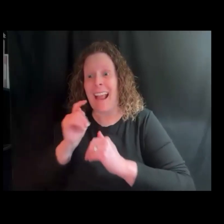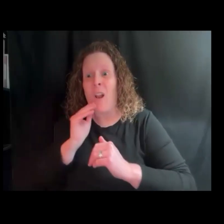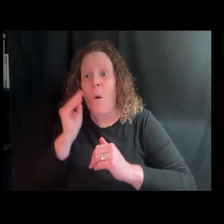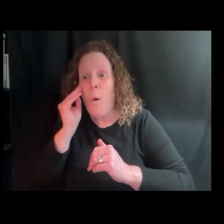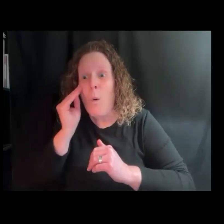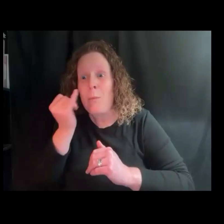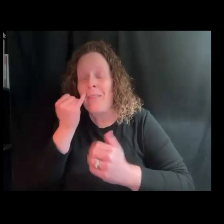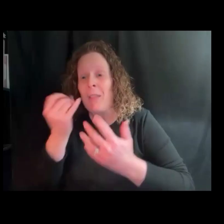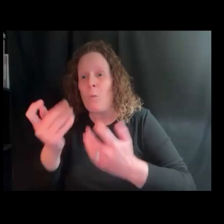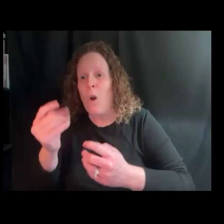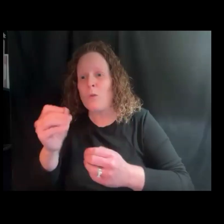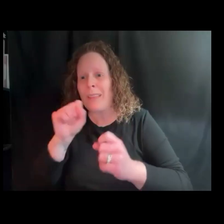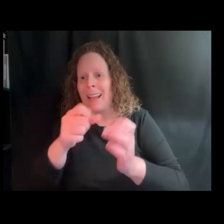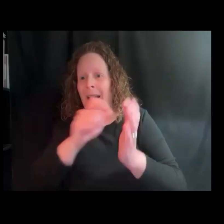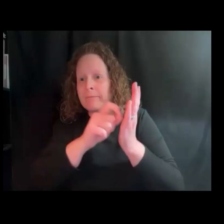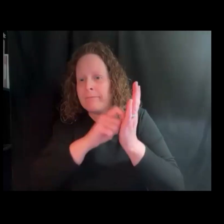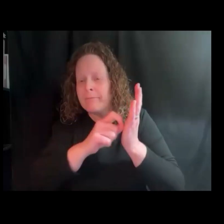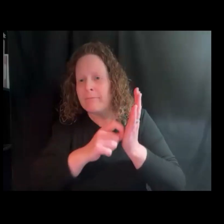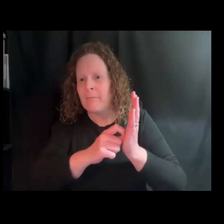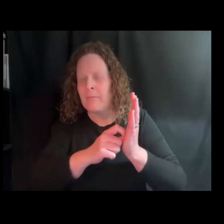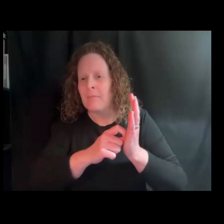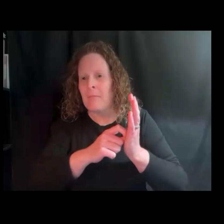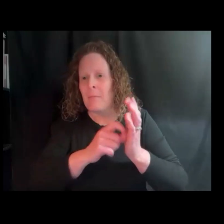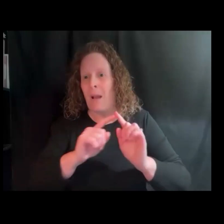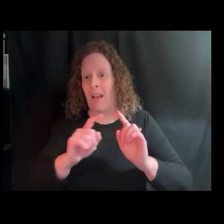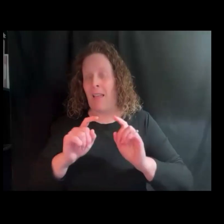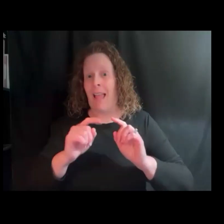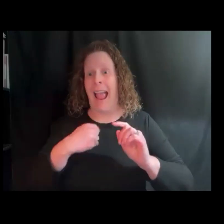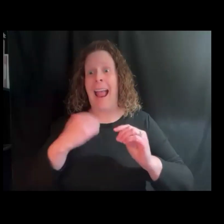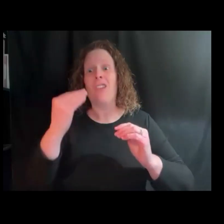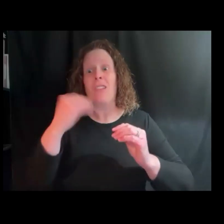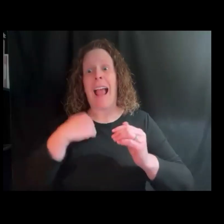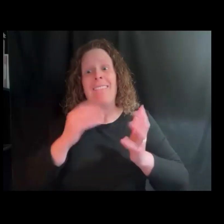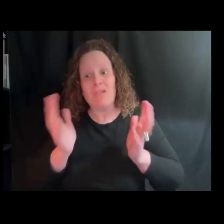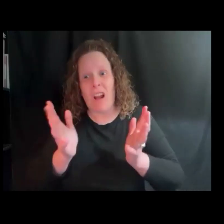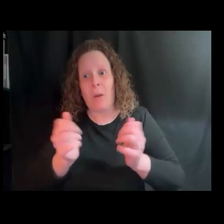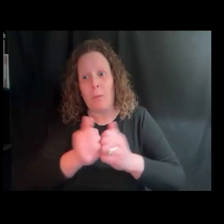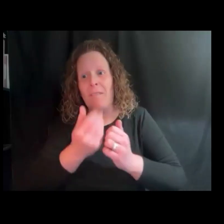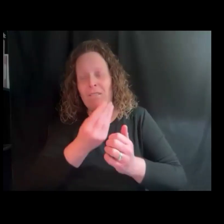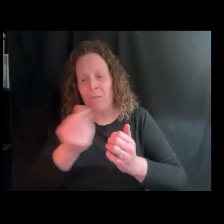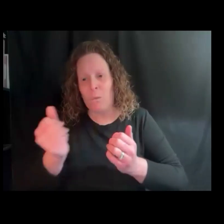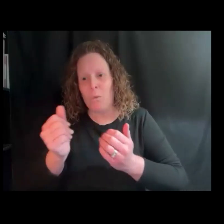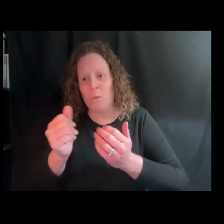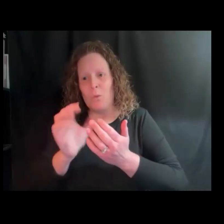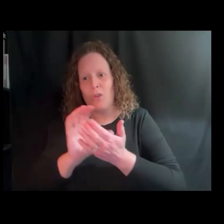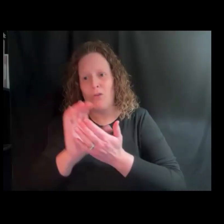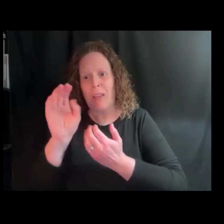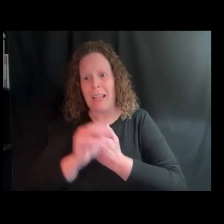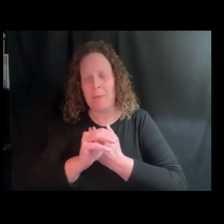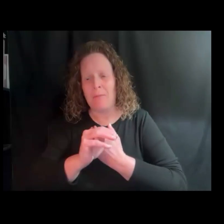to something you're already paying for right? And if you give them access from home they can also take notes